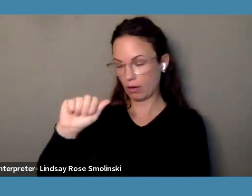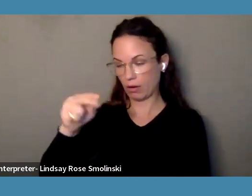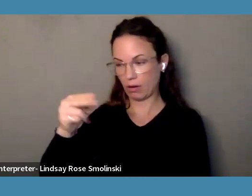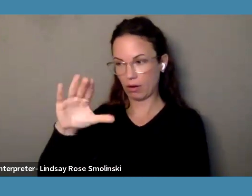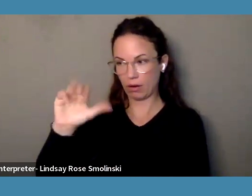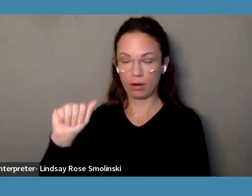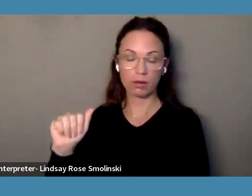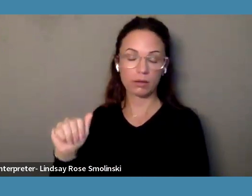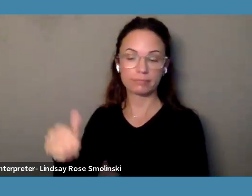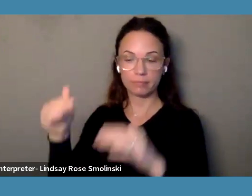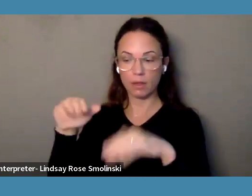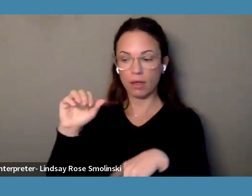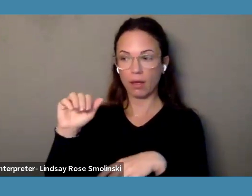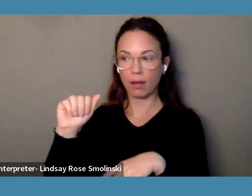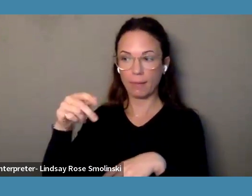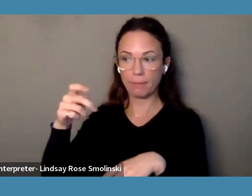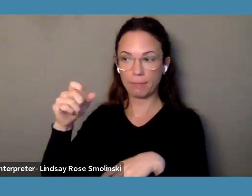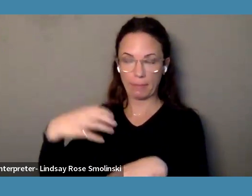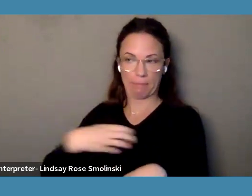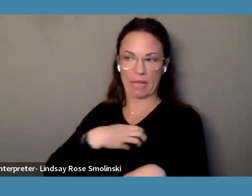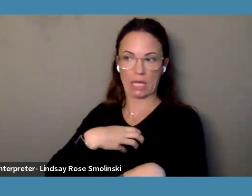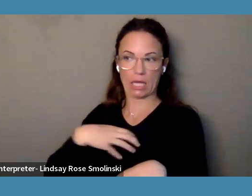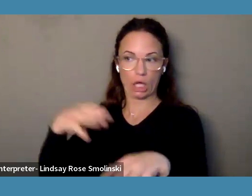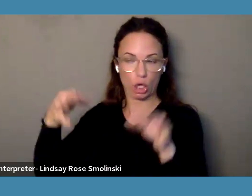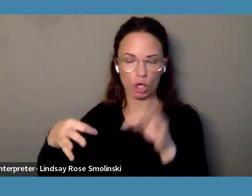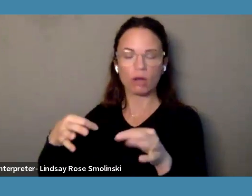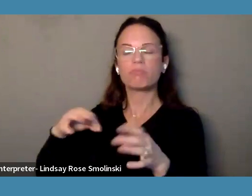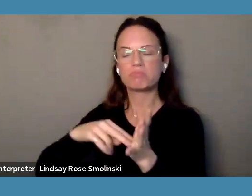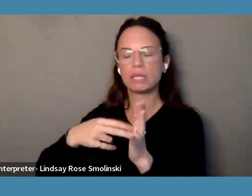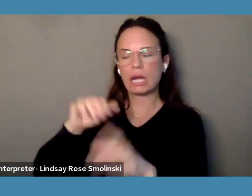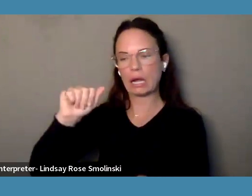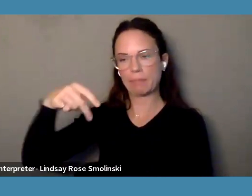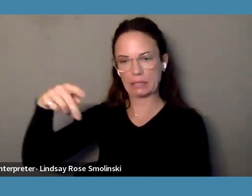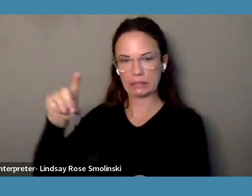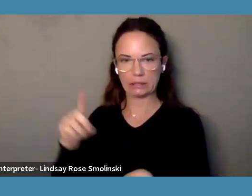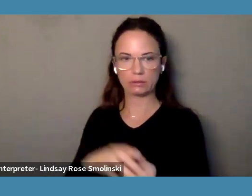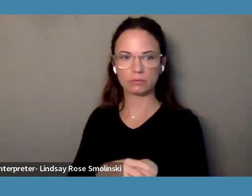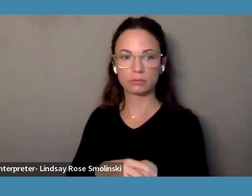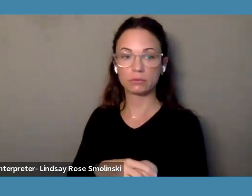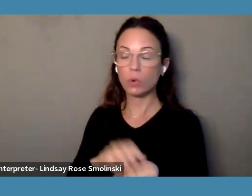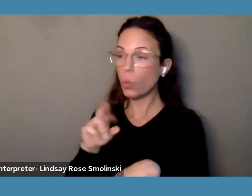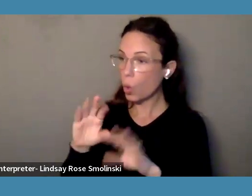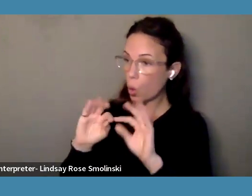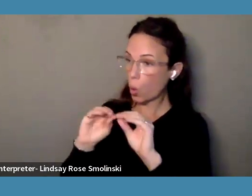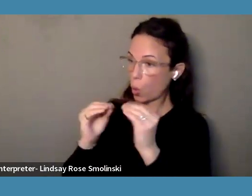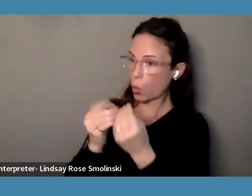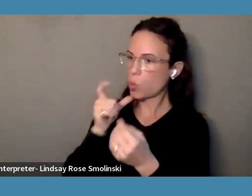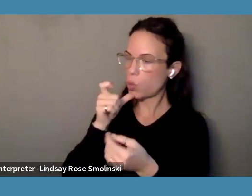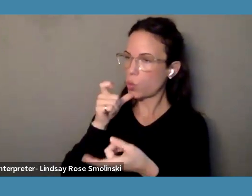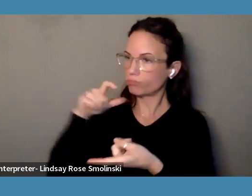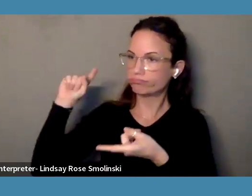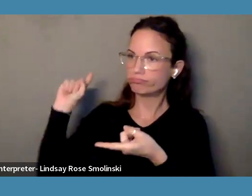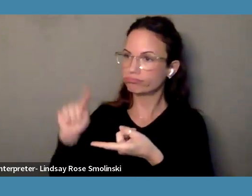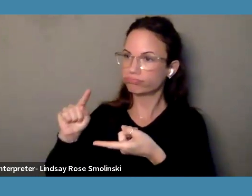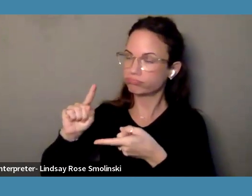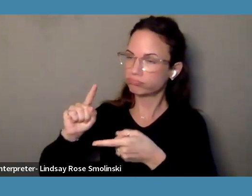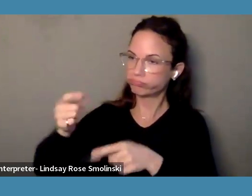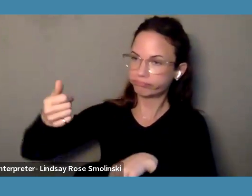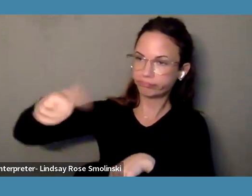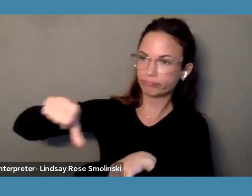In the Office of Appeal Hearings, that could be APD, or organization that has reduced or denied a petitioner's services.